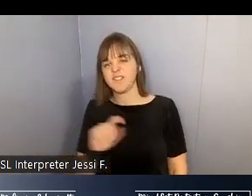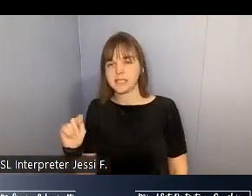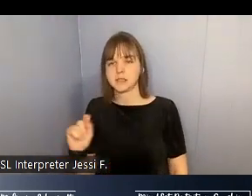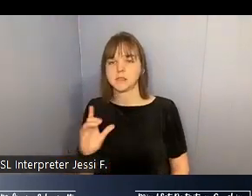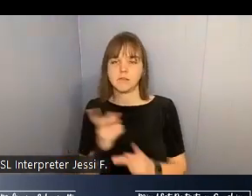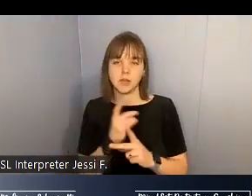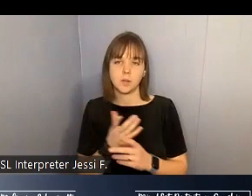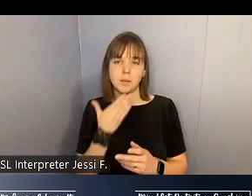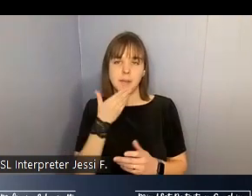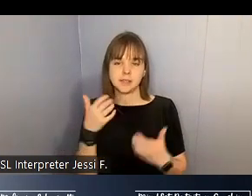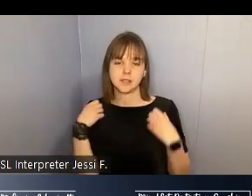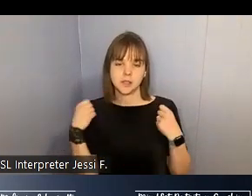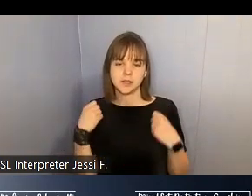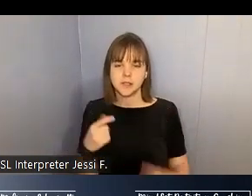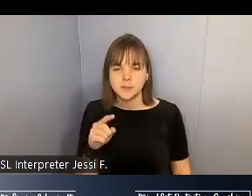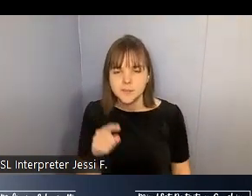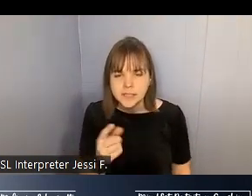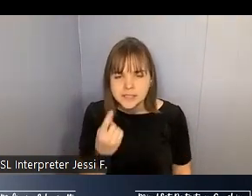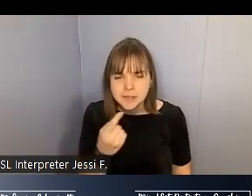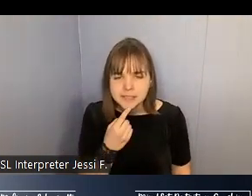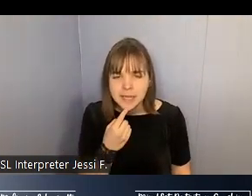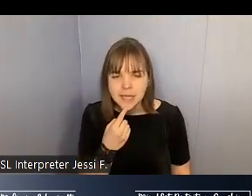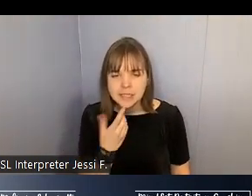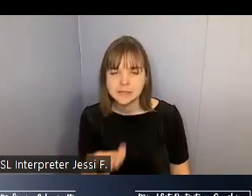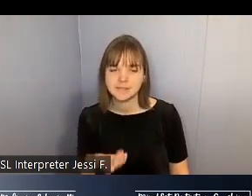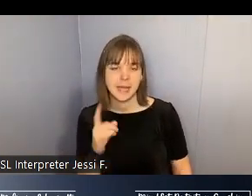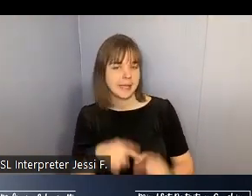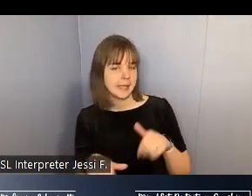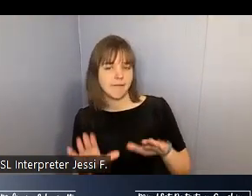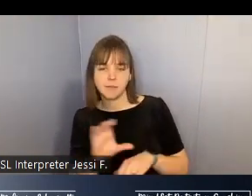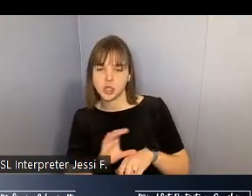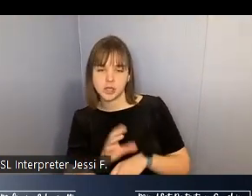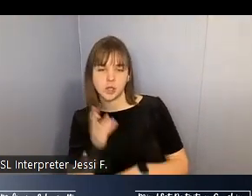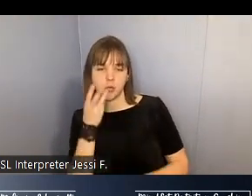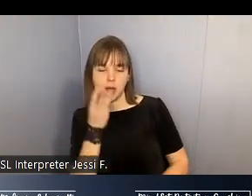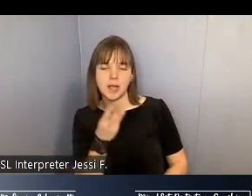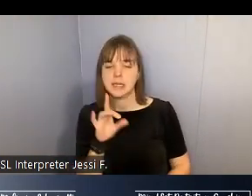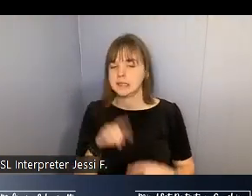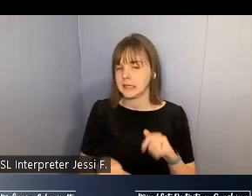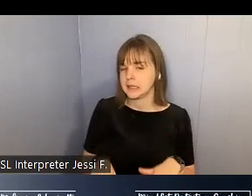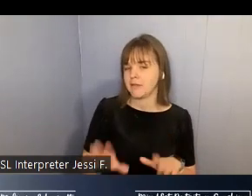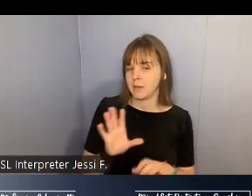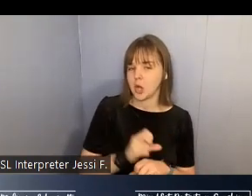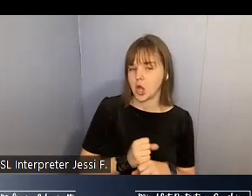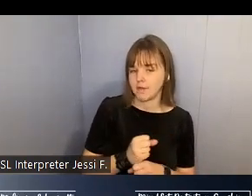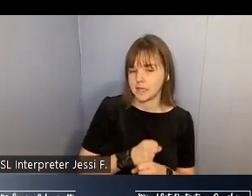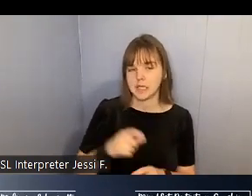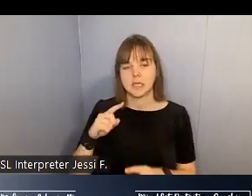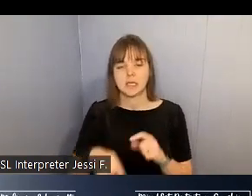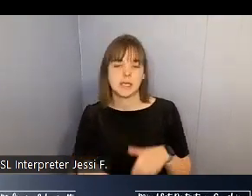in the chat-- morning coffee, eating out in restaurants, chocolate, wine, healthy fats like nuts, salmon, and avocado--